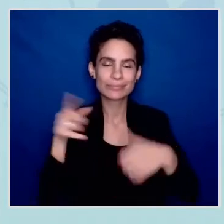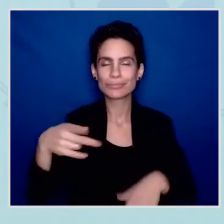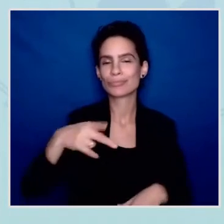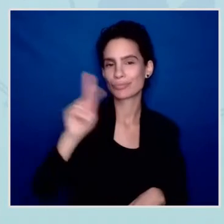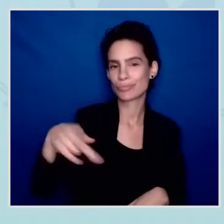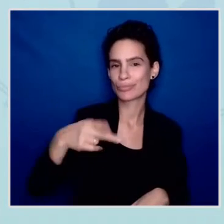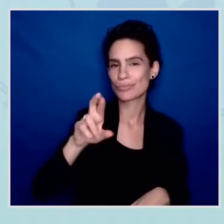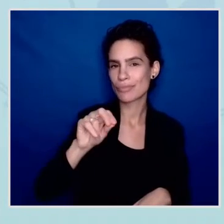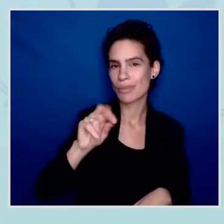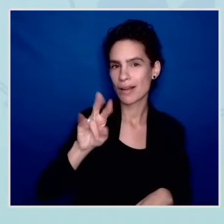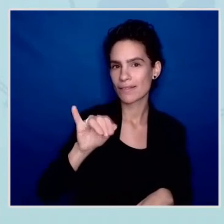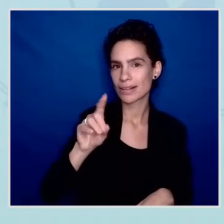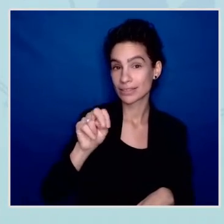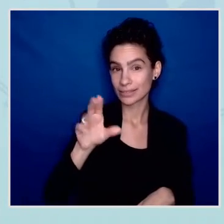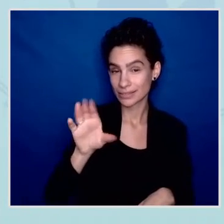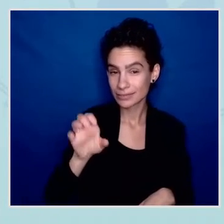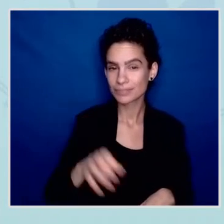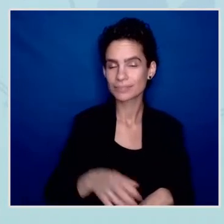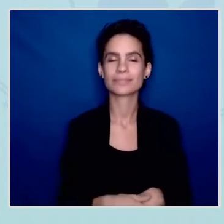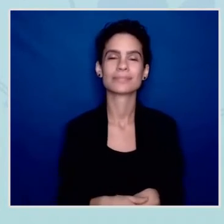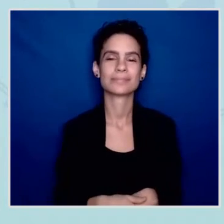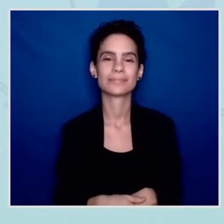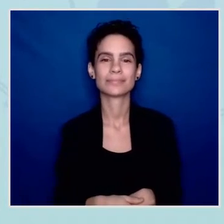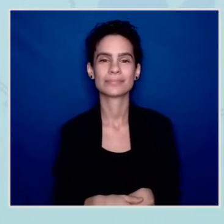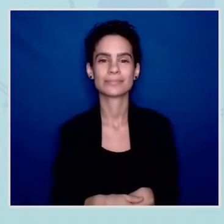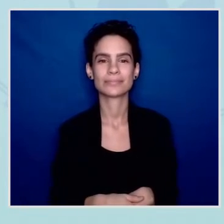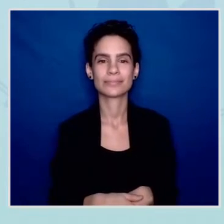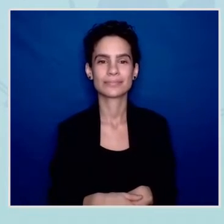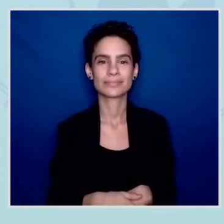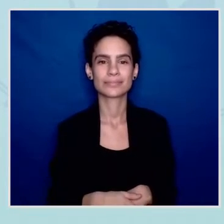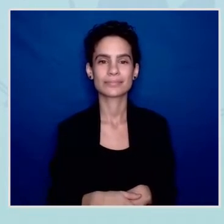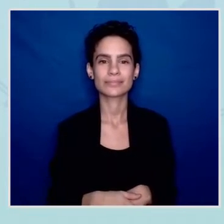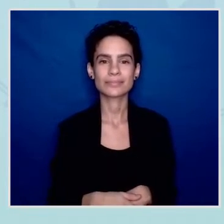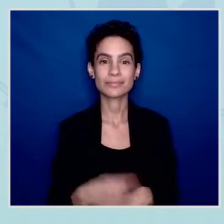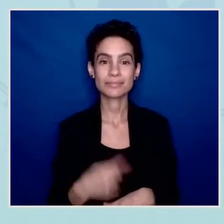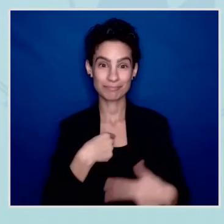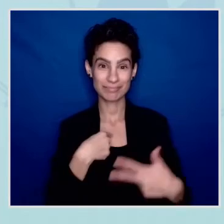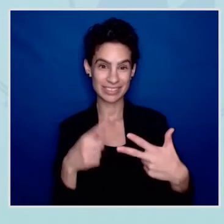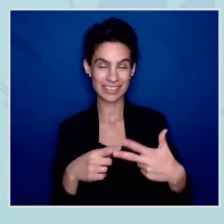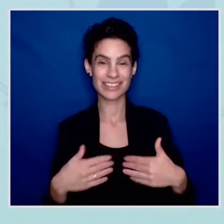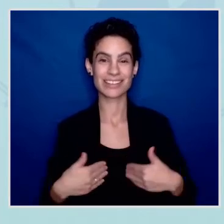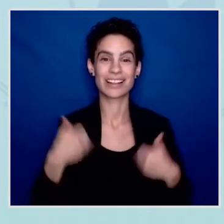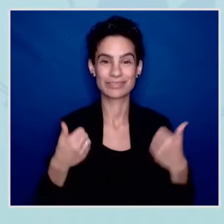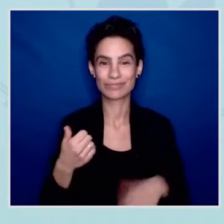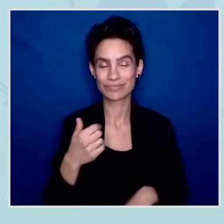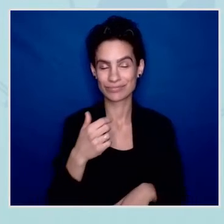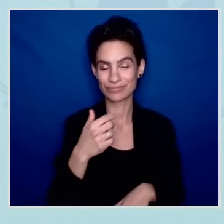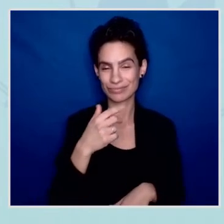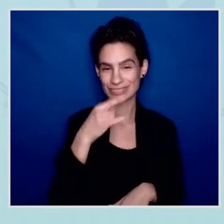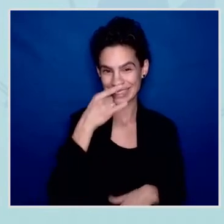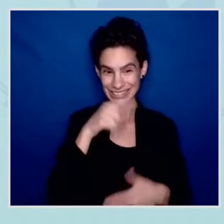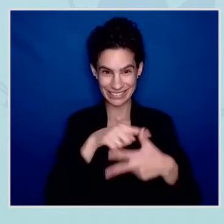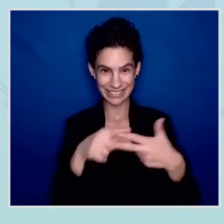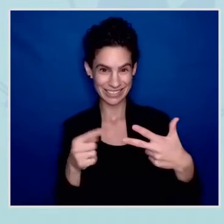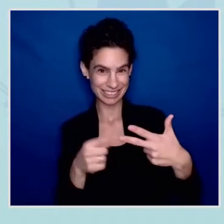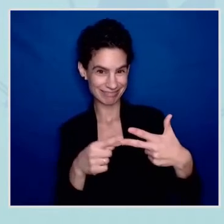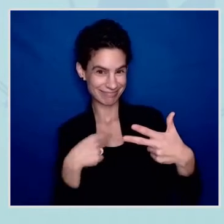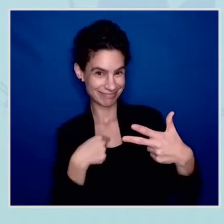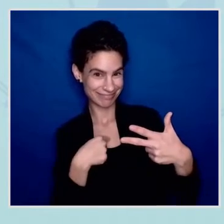HIS CAREER AT THE BULOVA WATCH